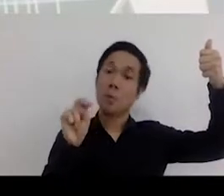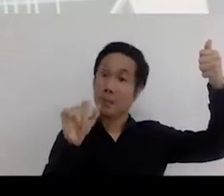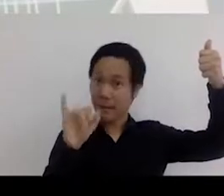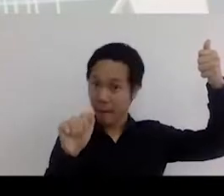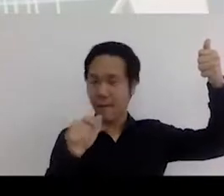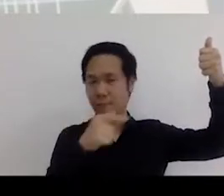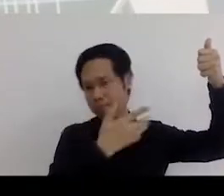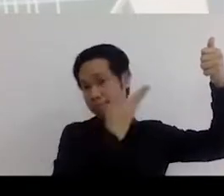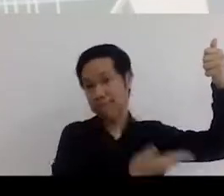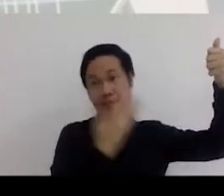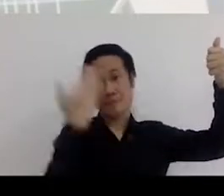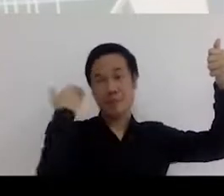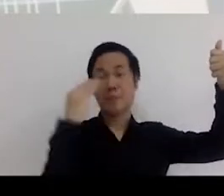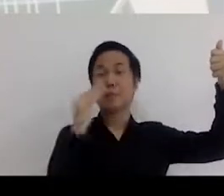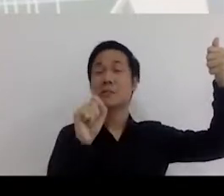Valerie, because of your leadership,